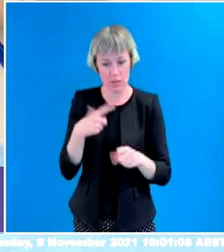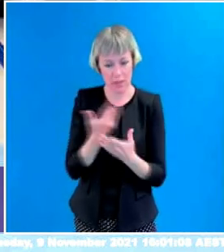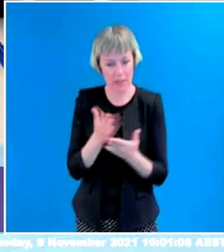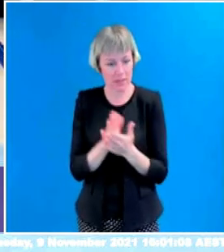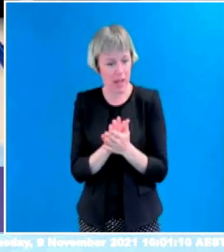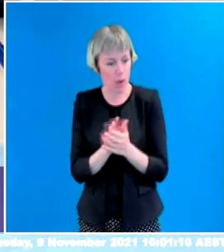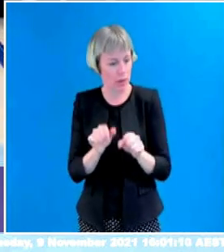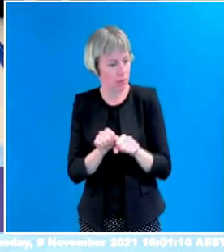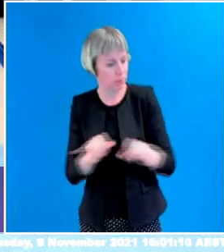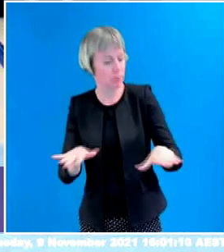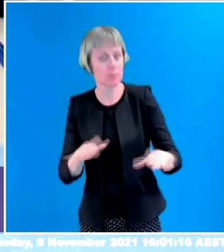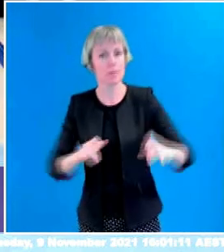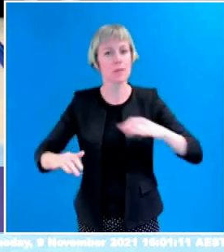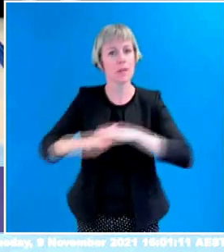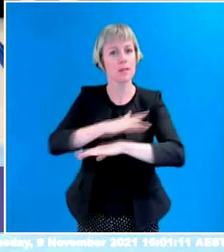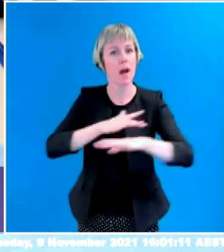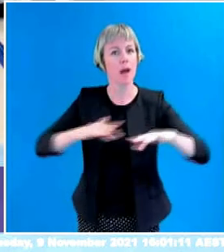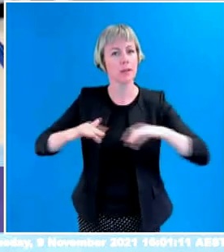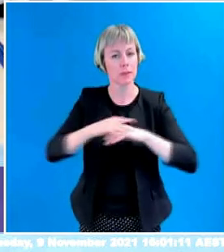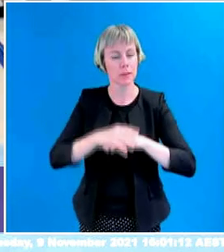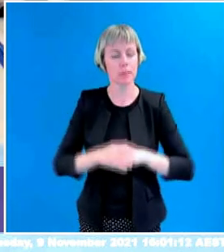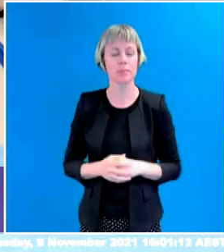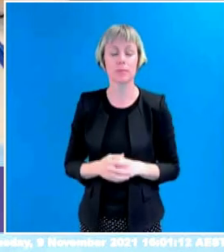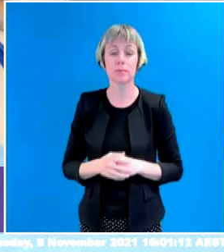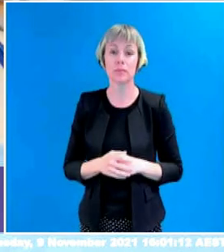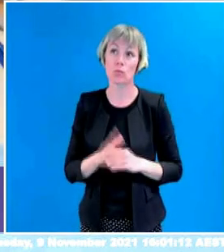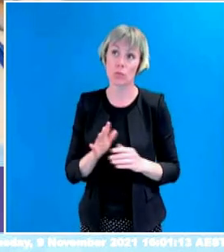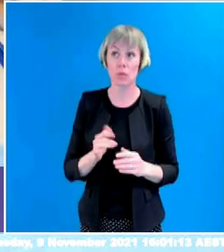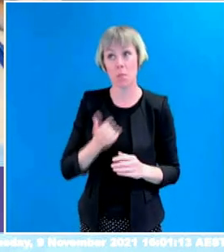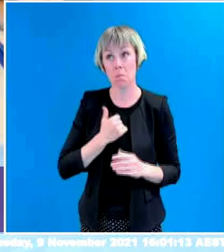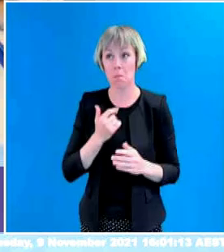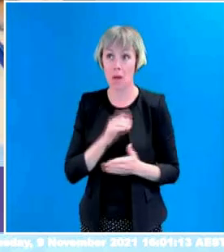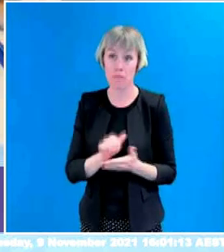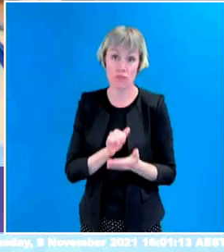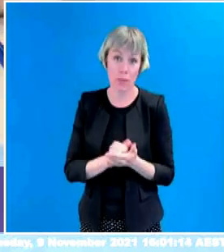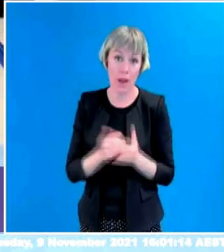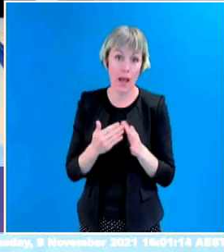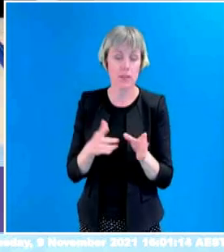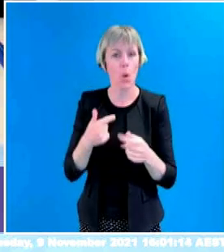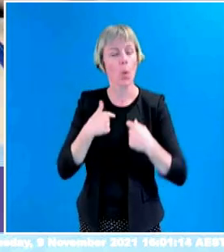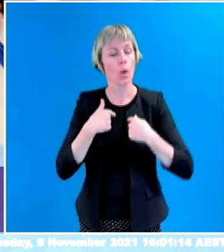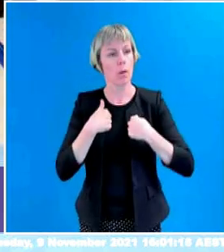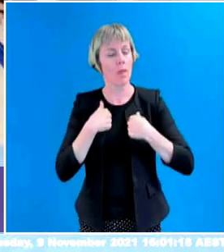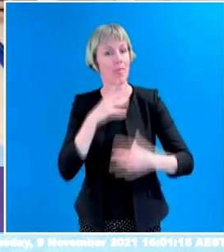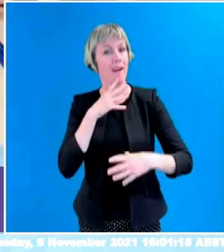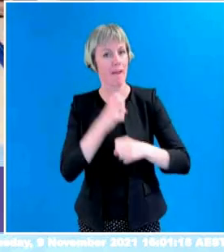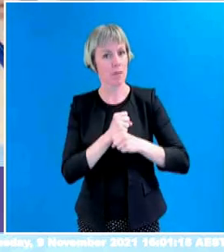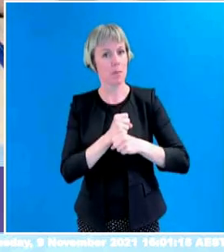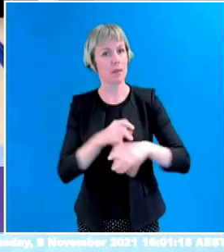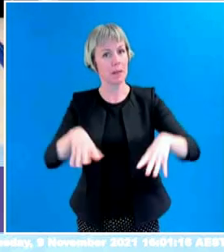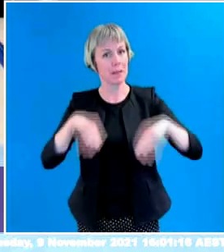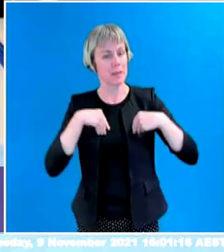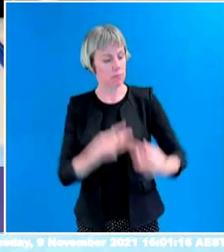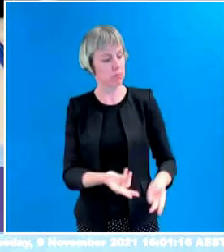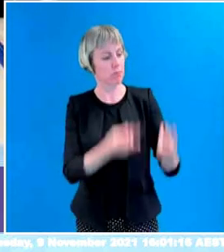So I think in that sense the formal answer is, well, we accept the obligations but then of course we have to implement them and implementation can